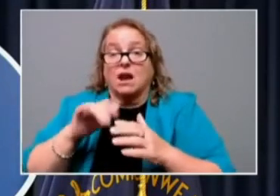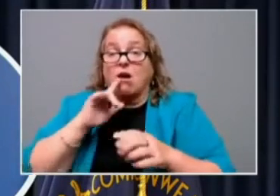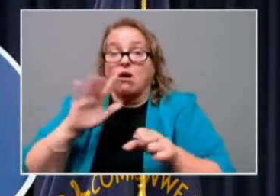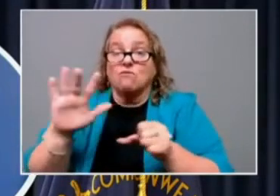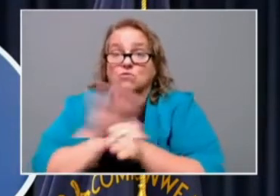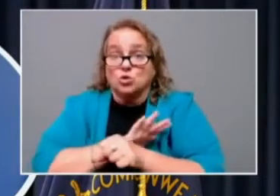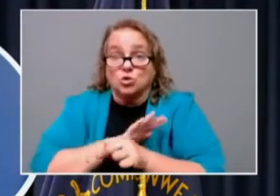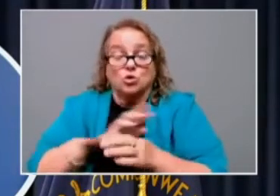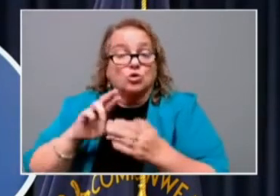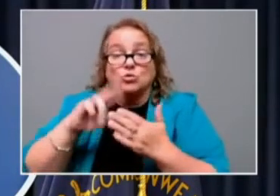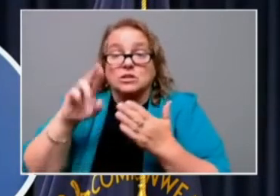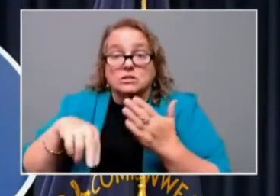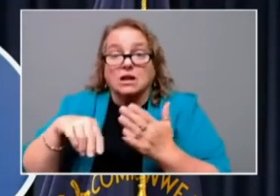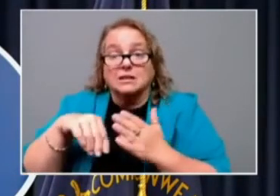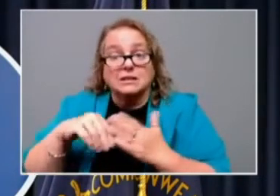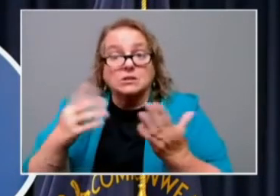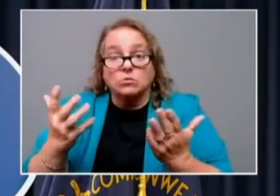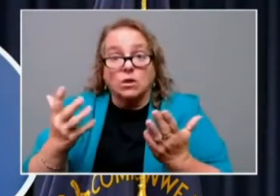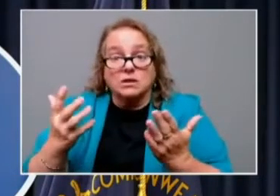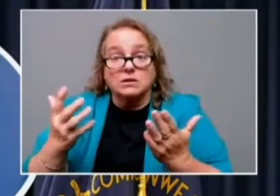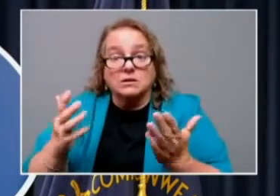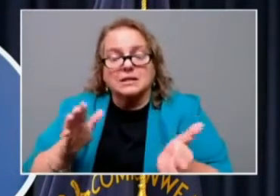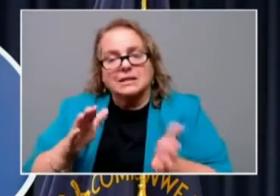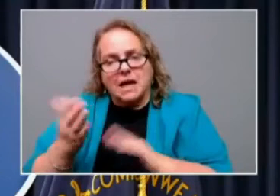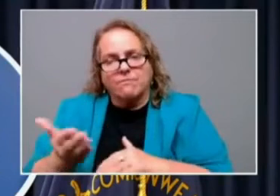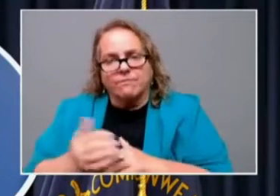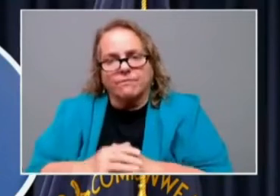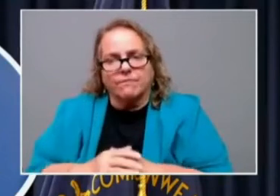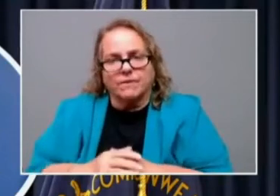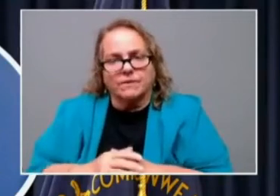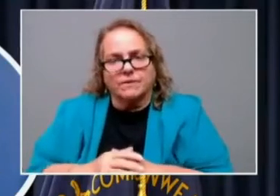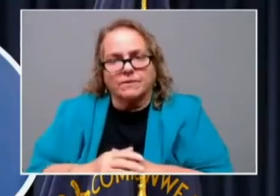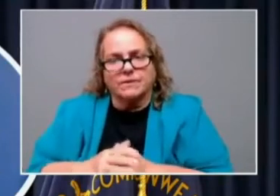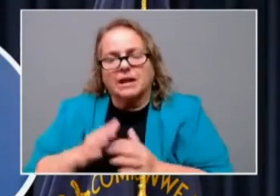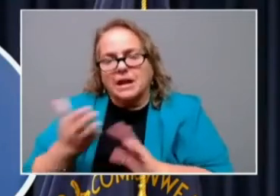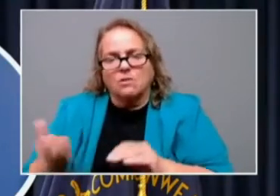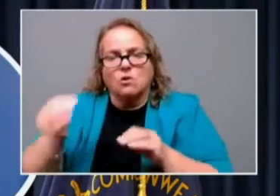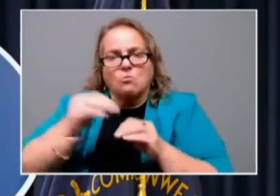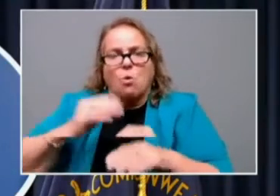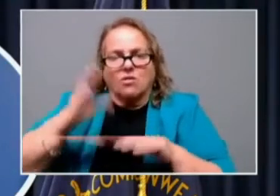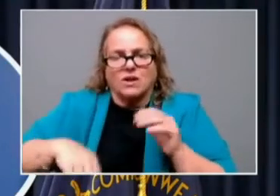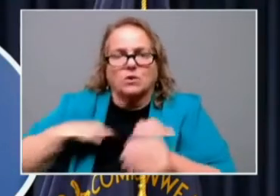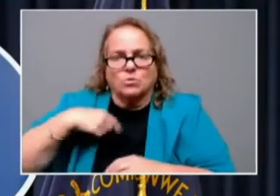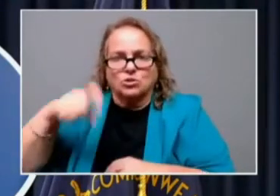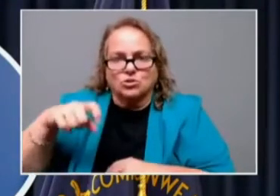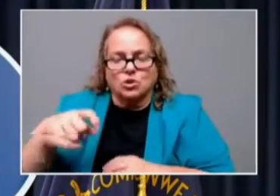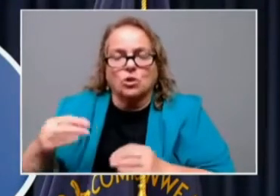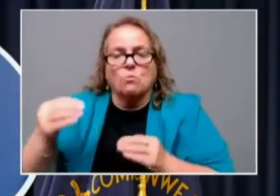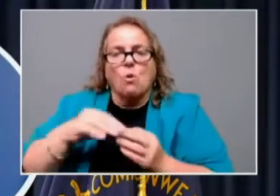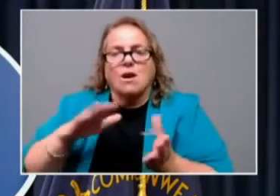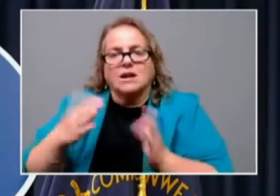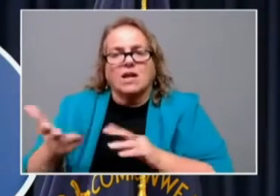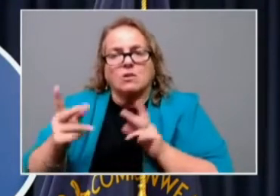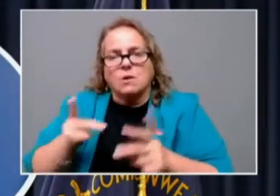death and more death than we should have more death from people who will have Covid. That might have made it. But more death from people that are